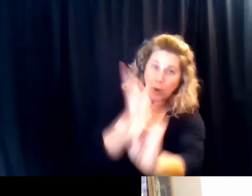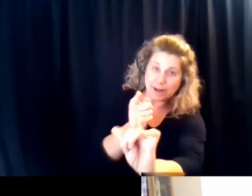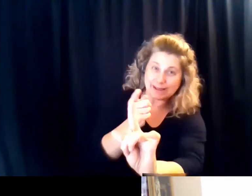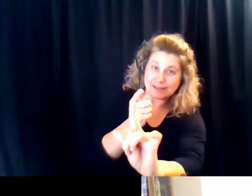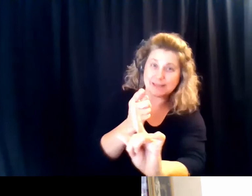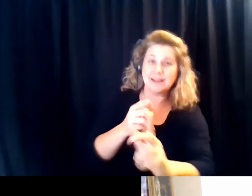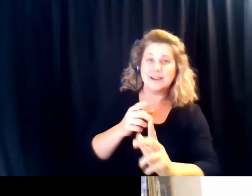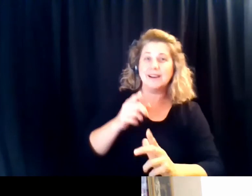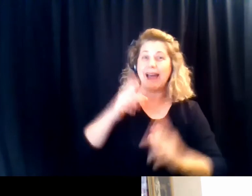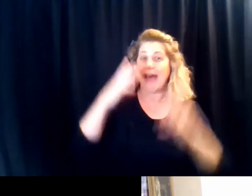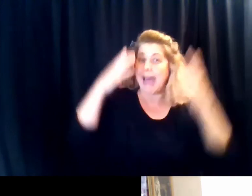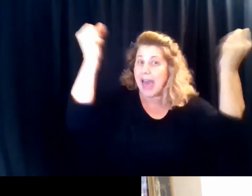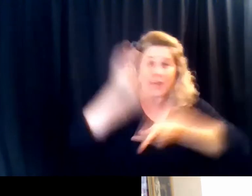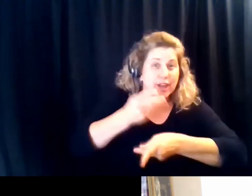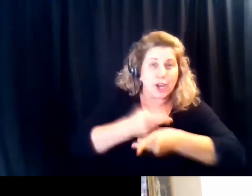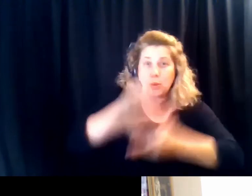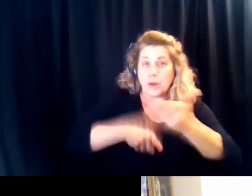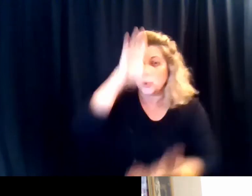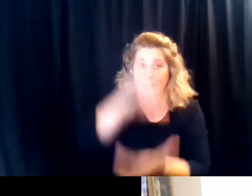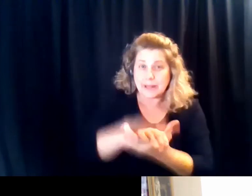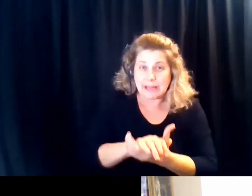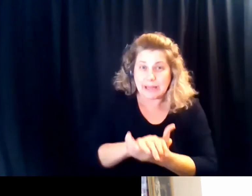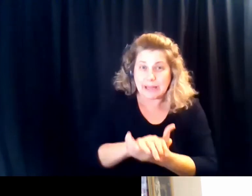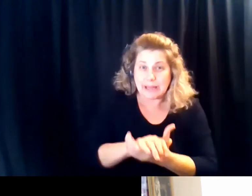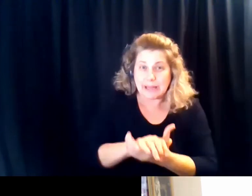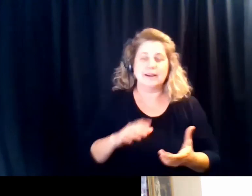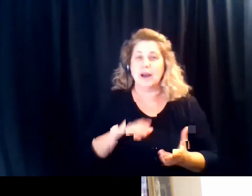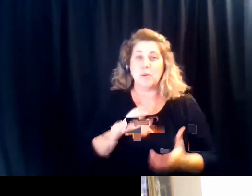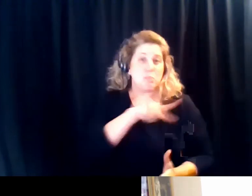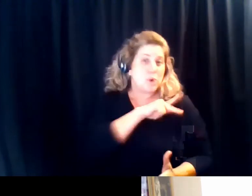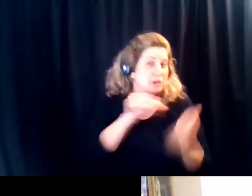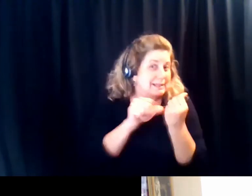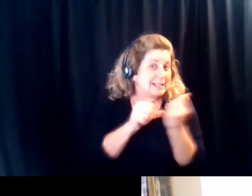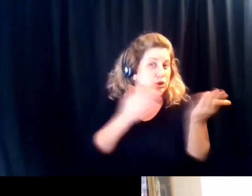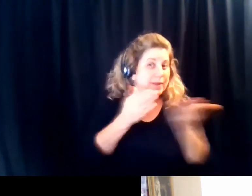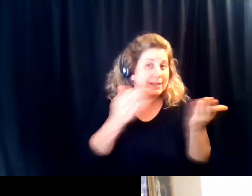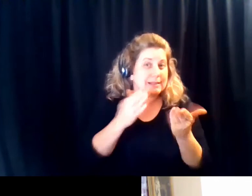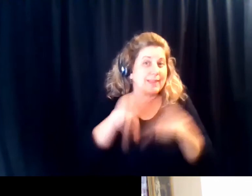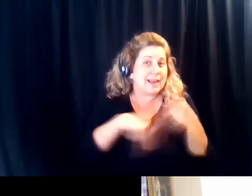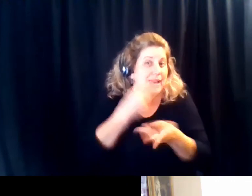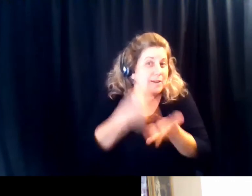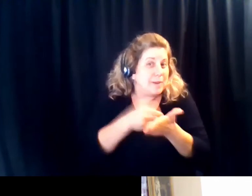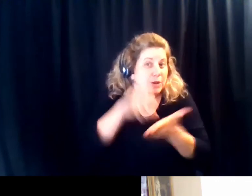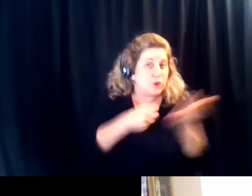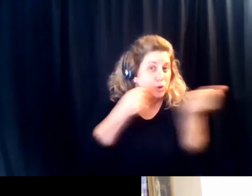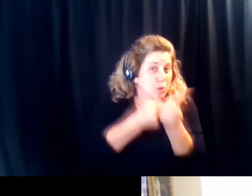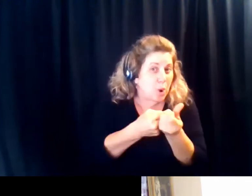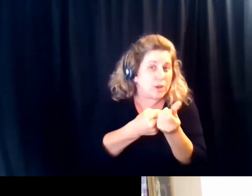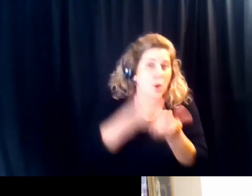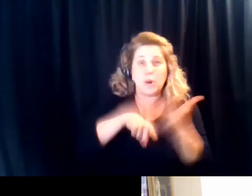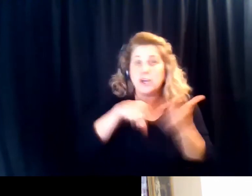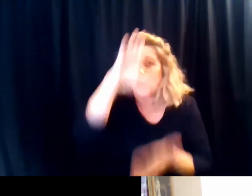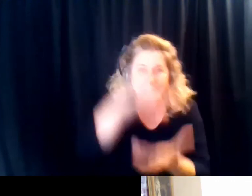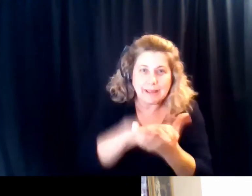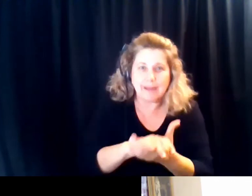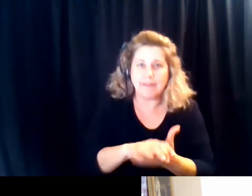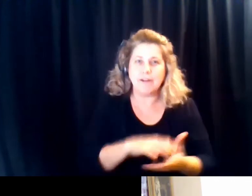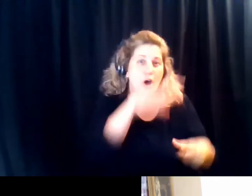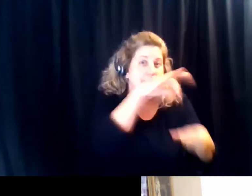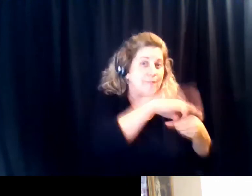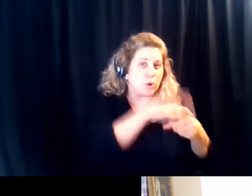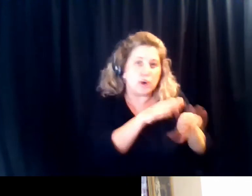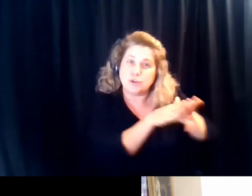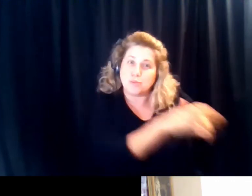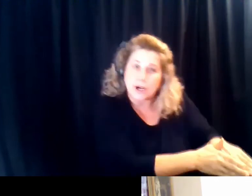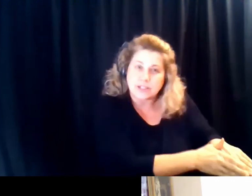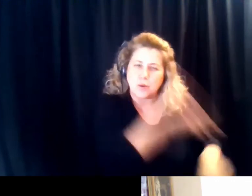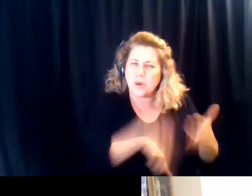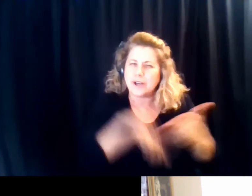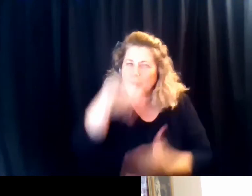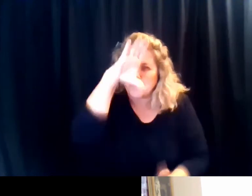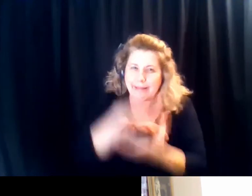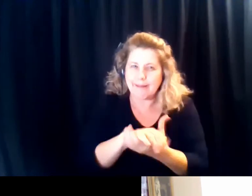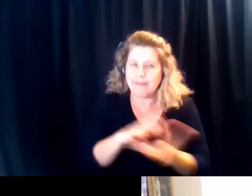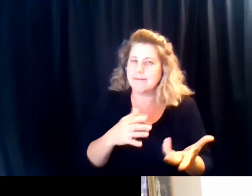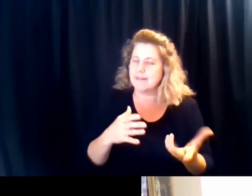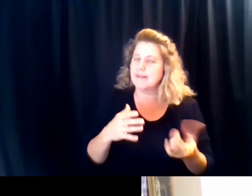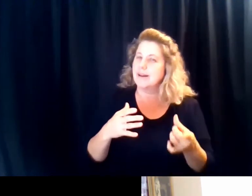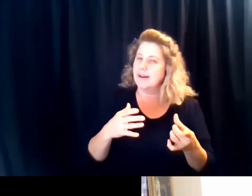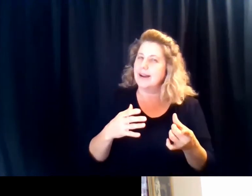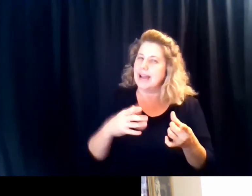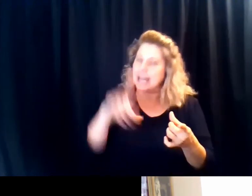Heather Dibblee: This is not prevent someone from this prevent someone from seeking out resources, they're entitled to a. How do you believe we can frame the discussion 200 individual dignity and not make individuals feel stigmatized.